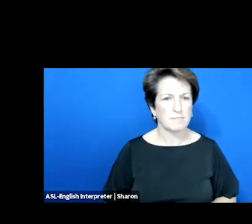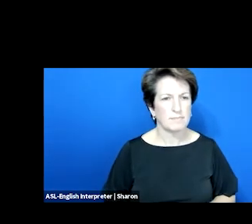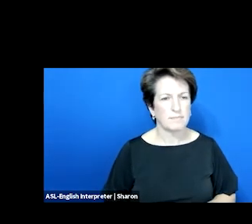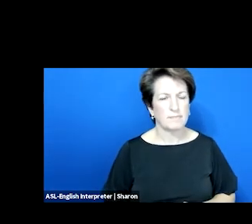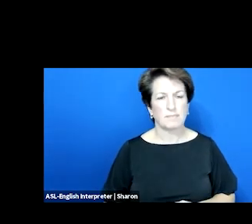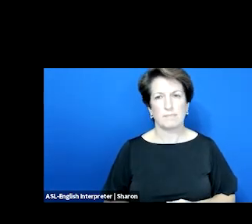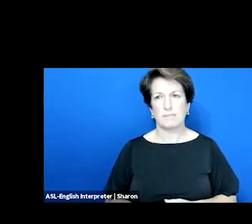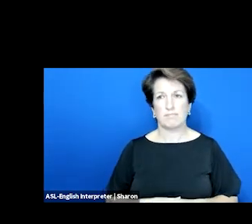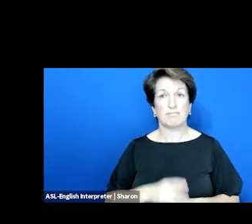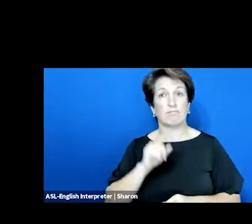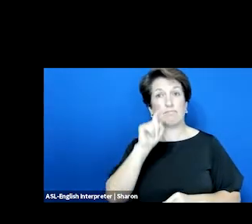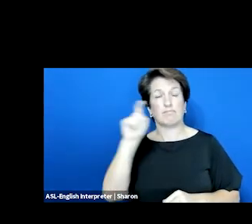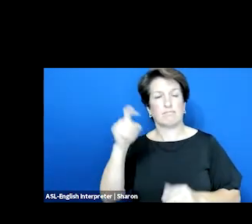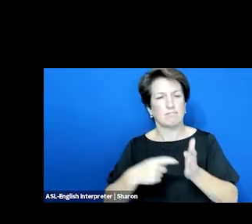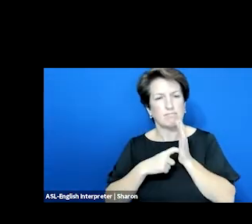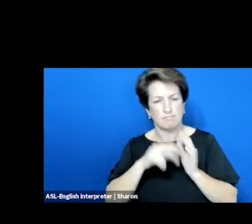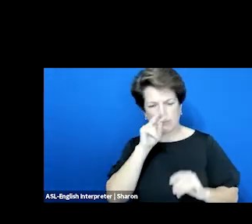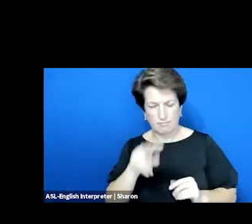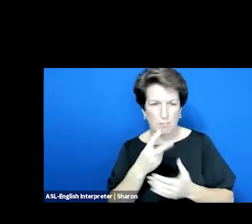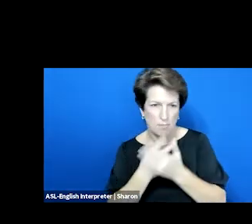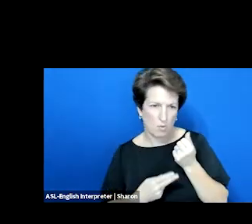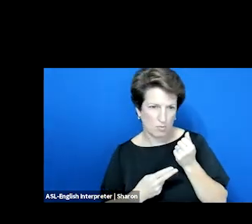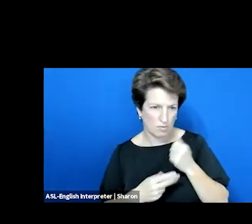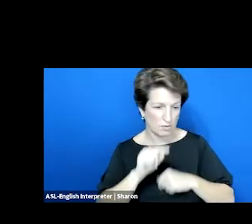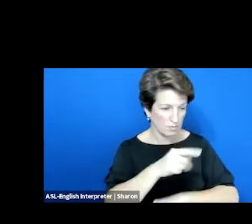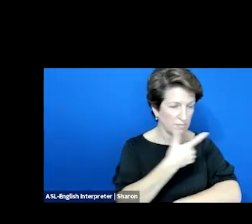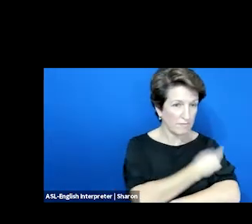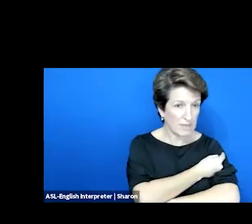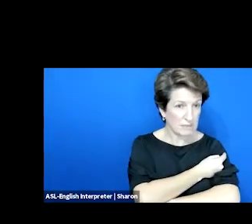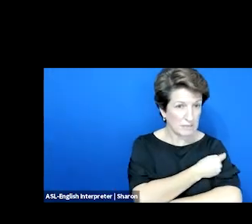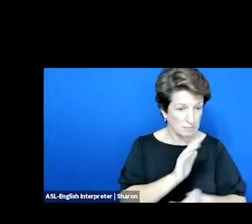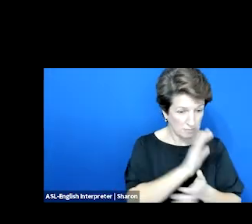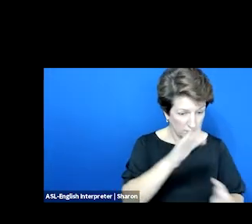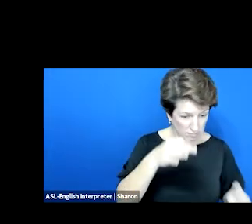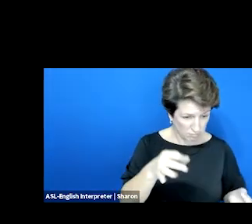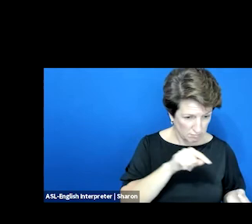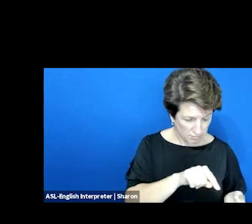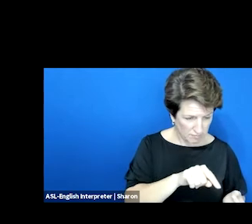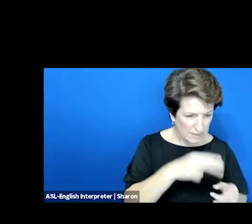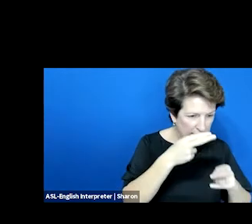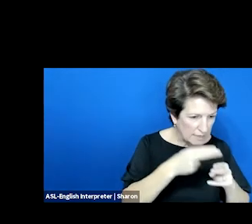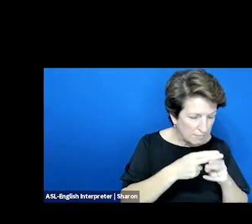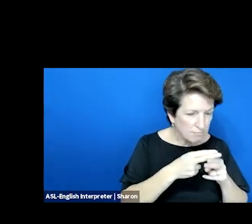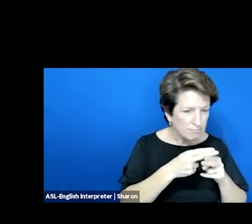Where you must show proof of vaccination. So you have to have your vaccine certificates that we mentioned with or without the QR